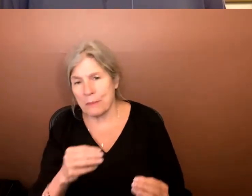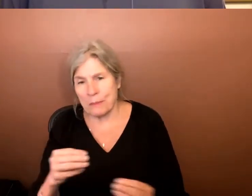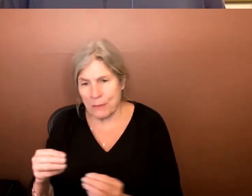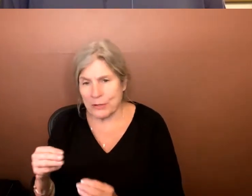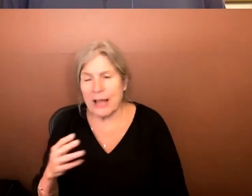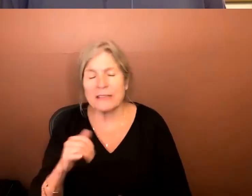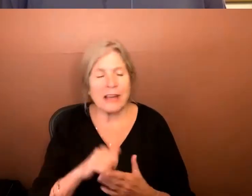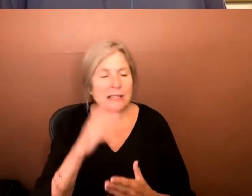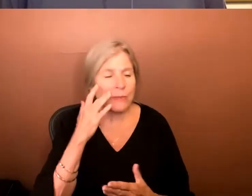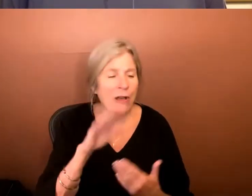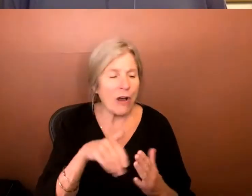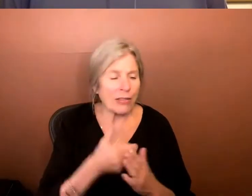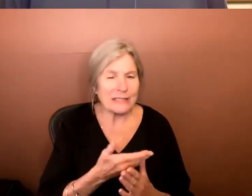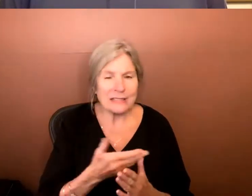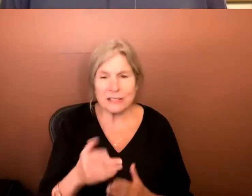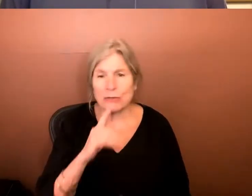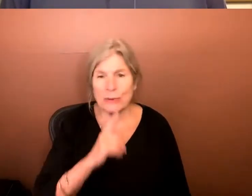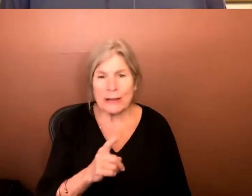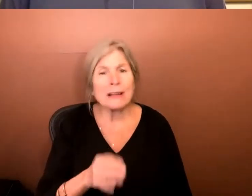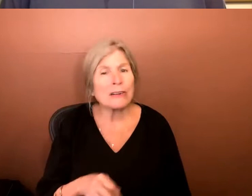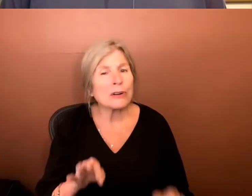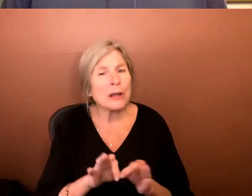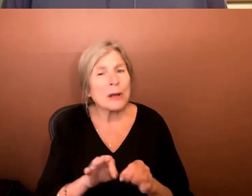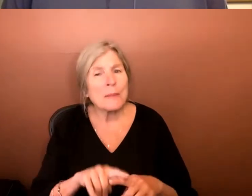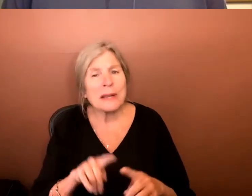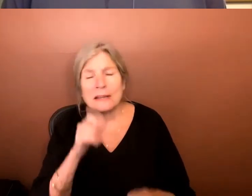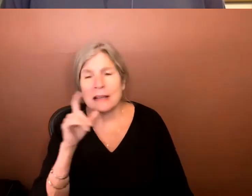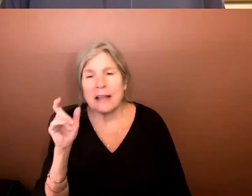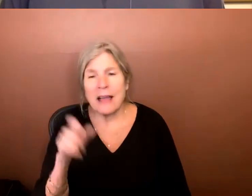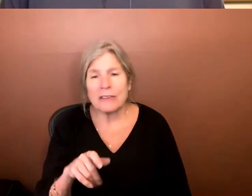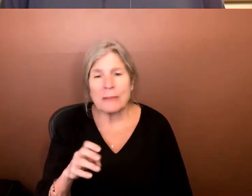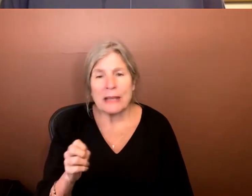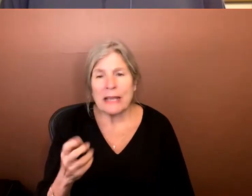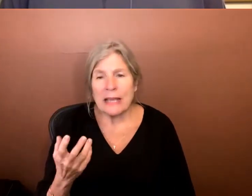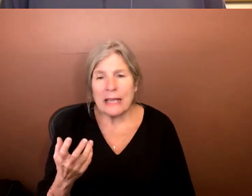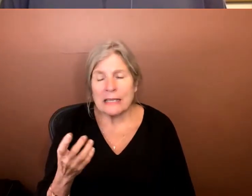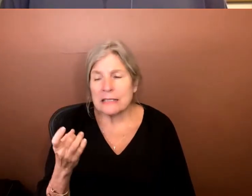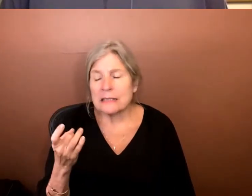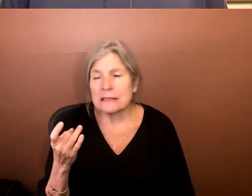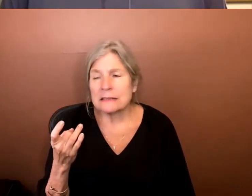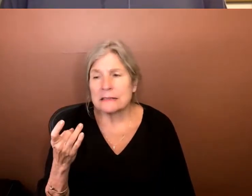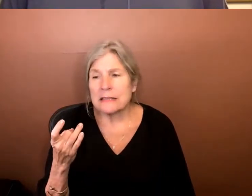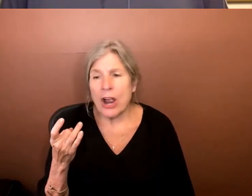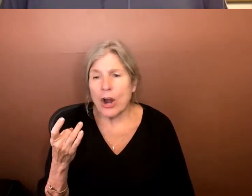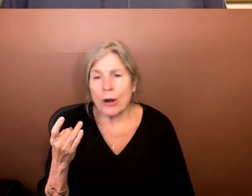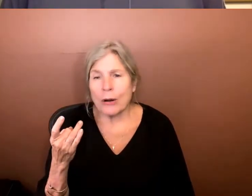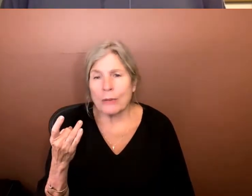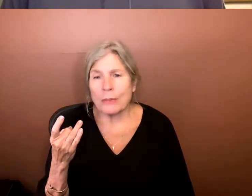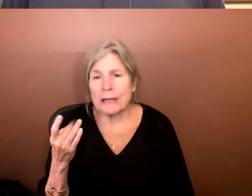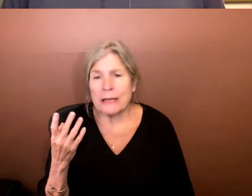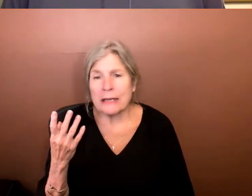things are really critical. But it doesn't have to be terribly fancy. I mean